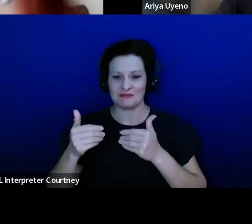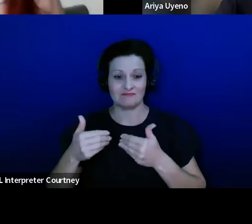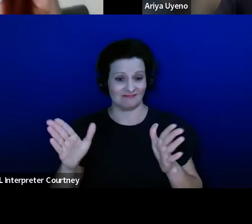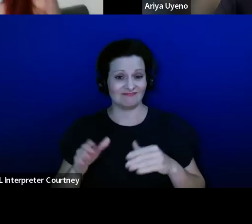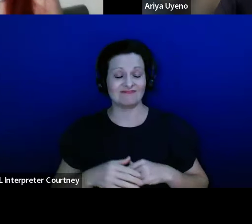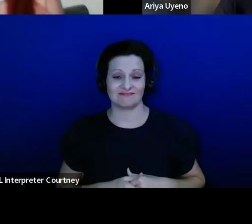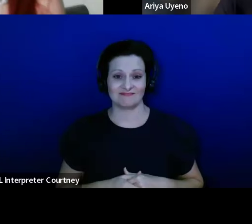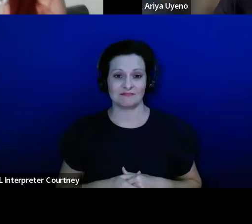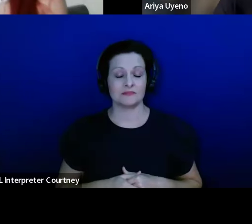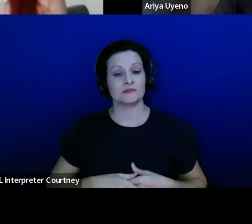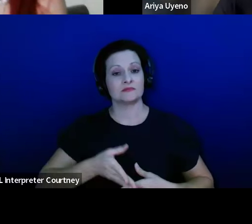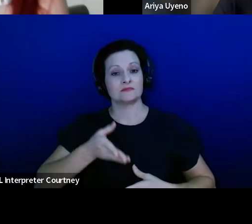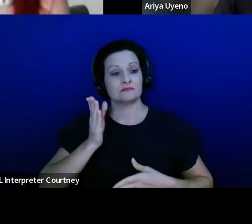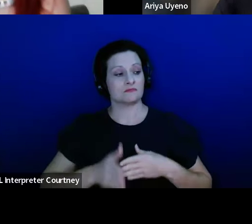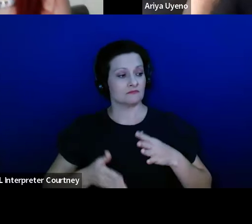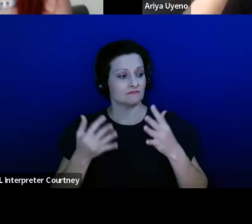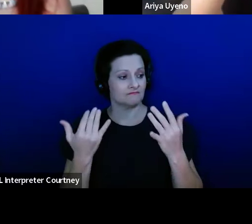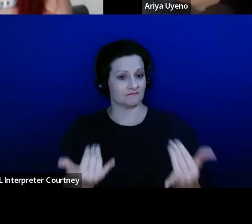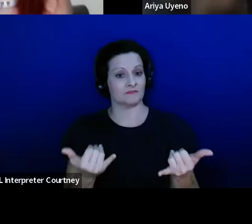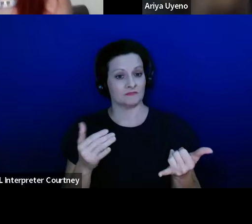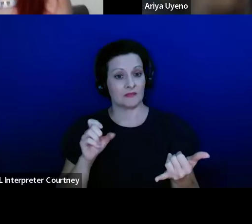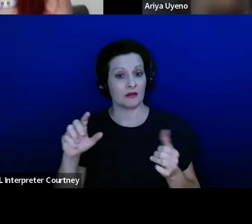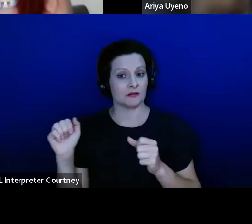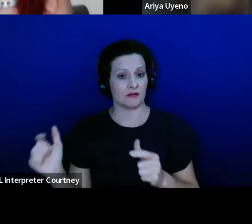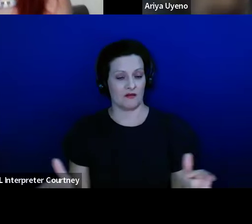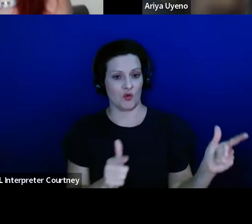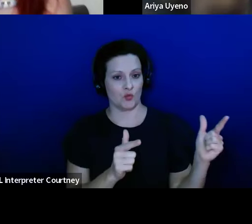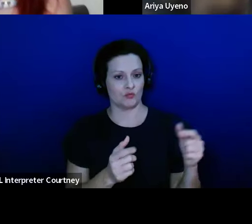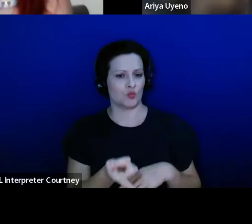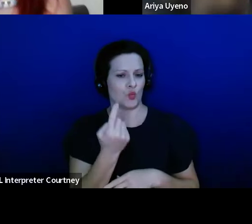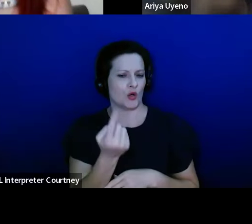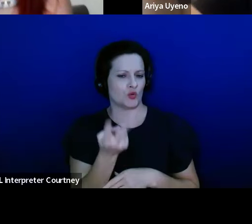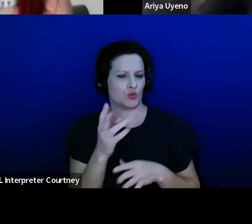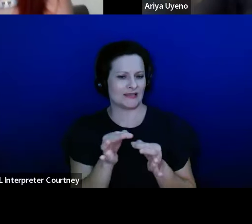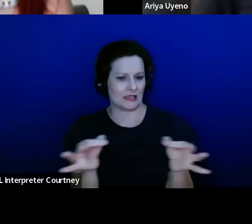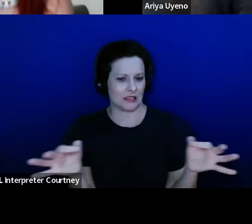I will wrap up here with just asking each of you in one to two sentences, if there's